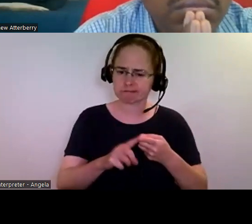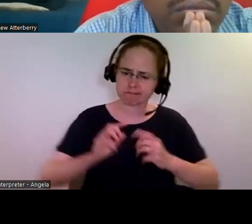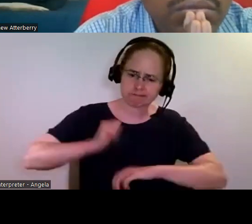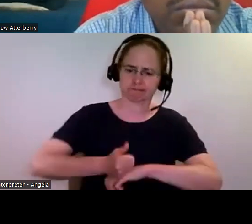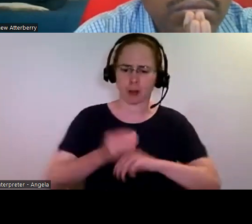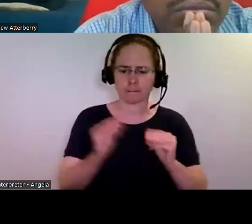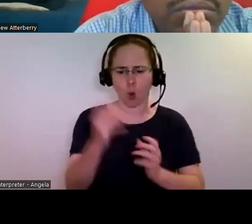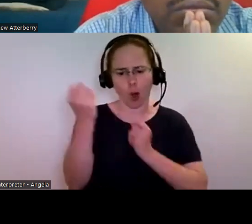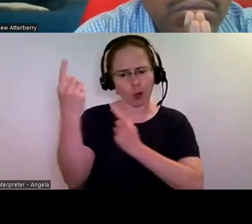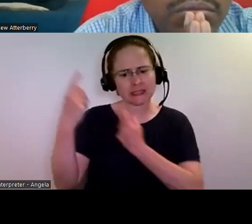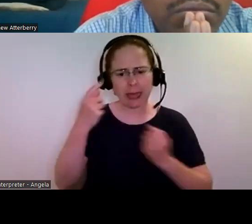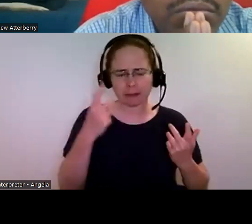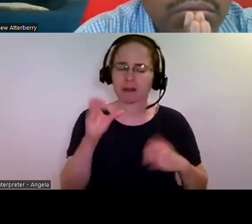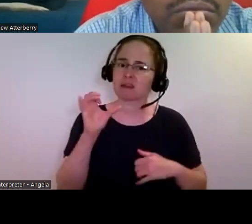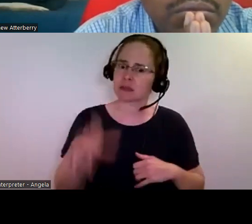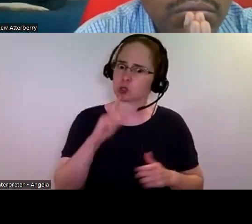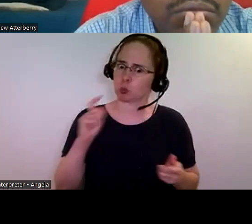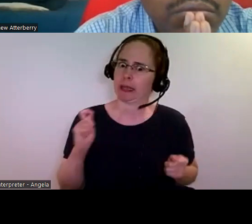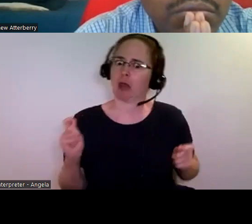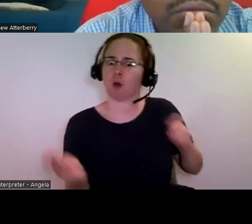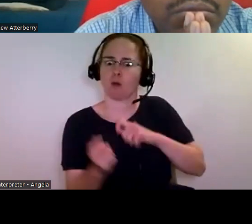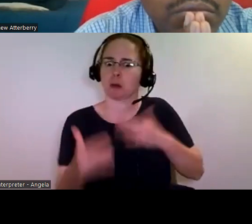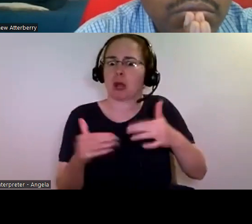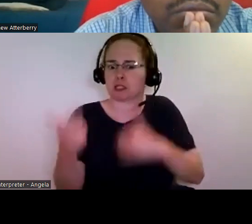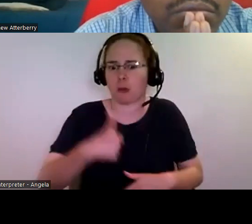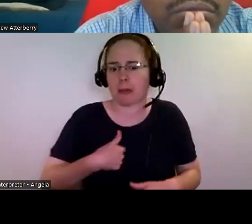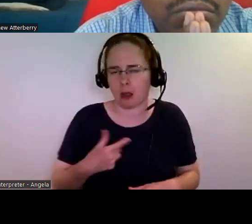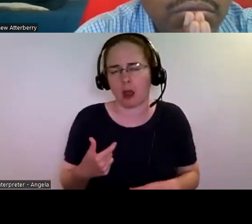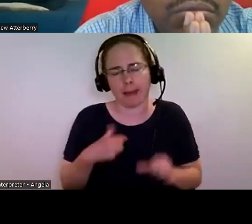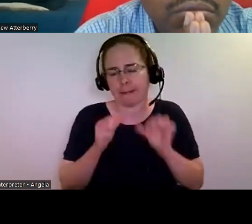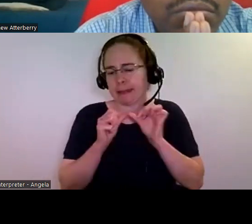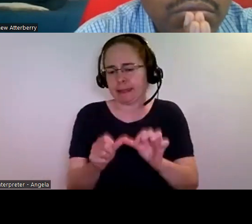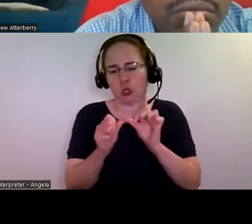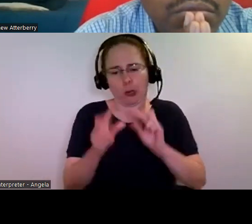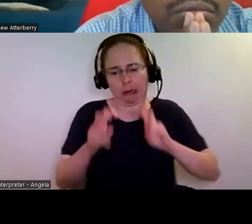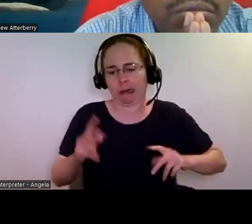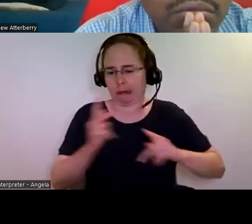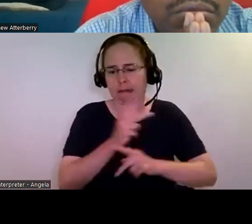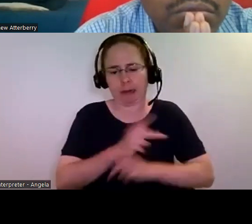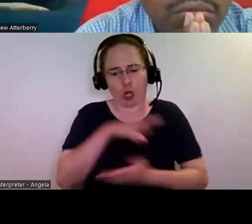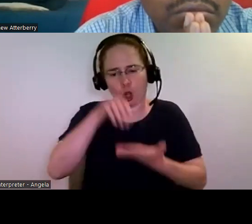is an evolving process for me that's something that I'm continuing to learn especially being